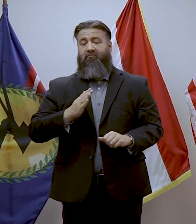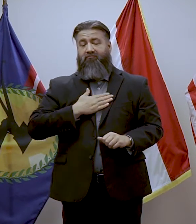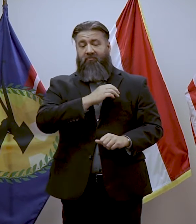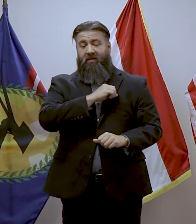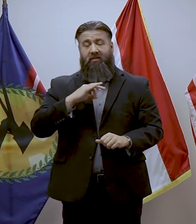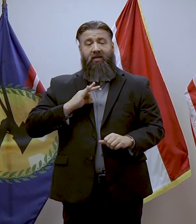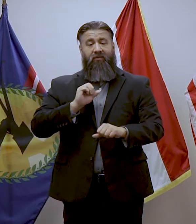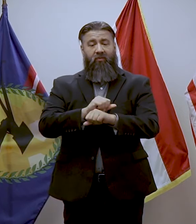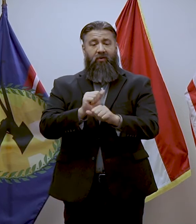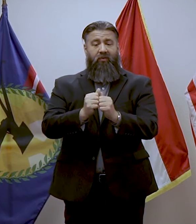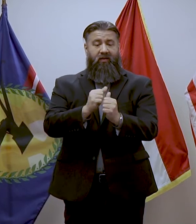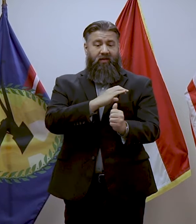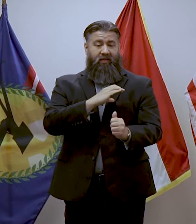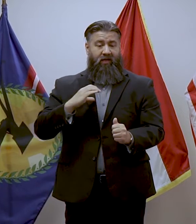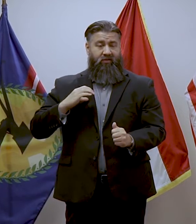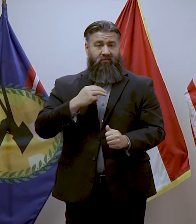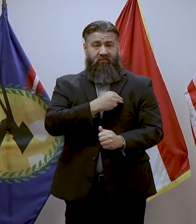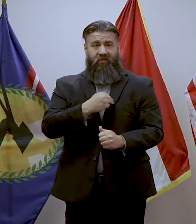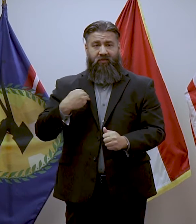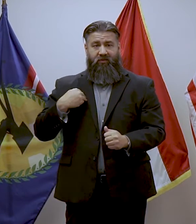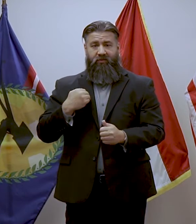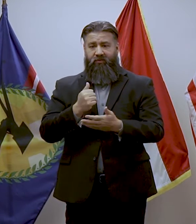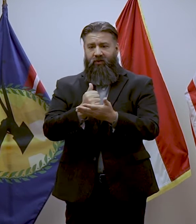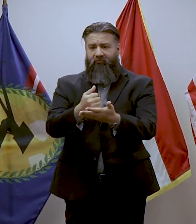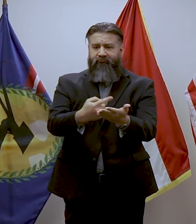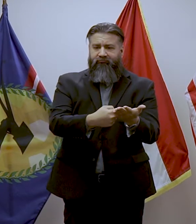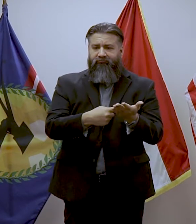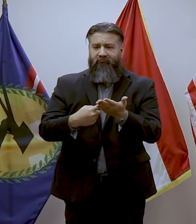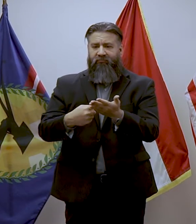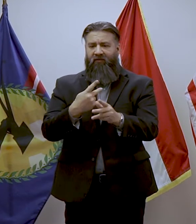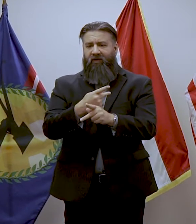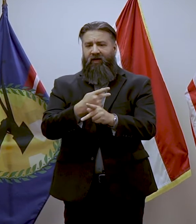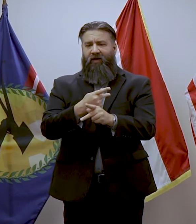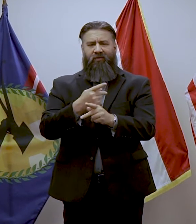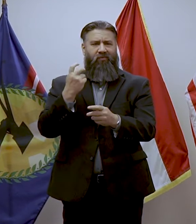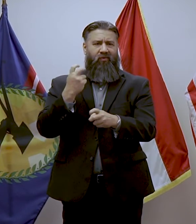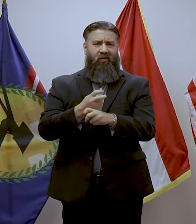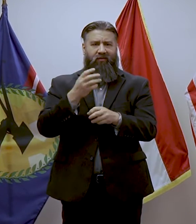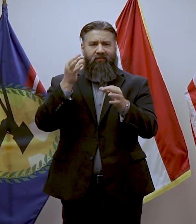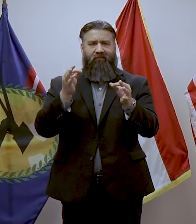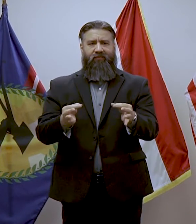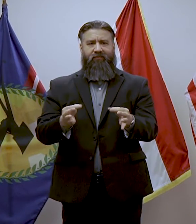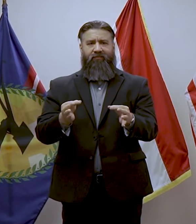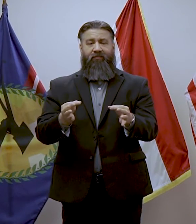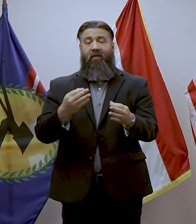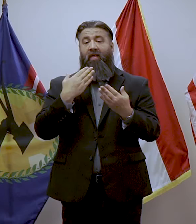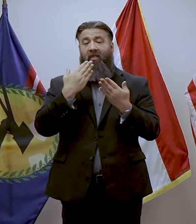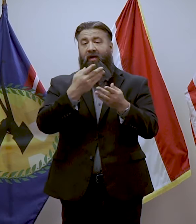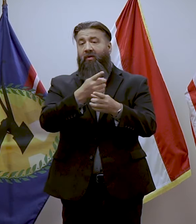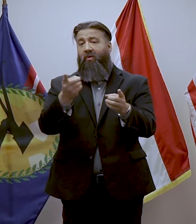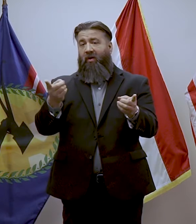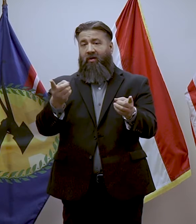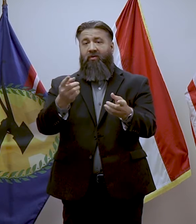to try to help them through these very difficult decisions. Thanks to everyone who participated in the town halls and filled out the surveys.